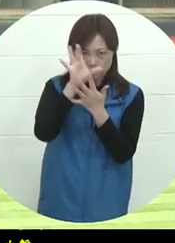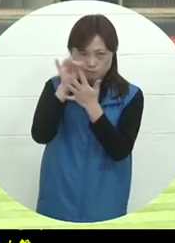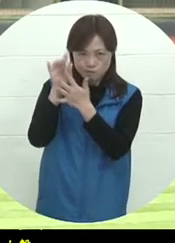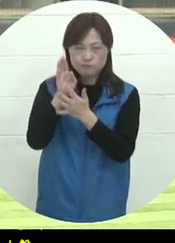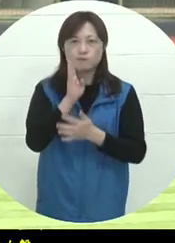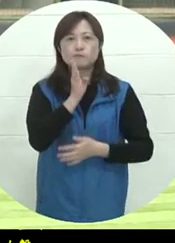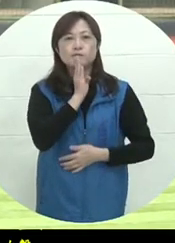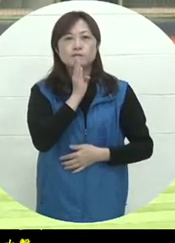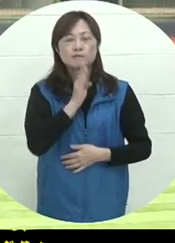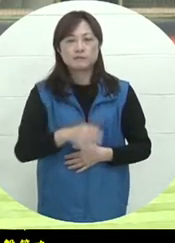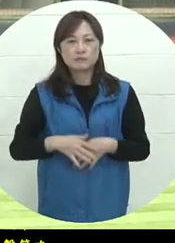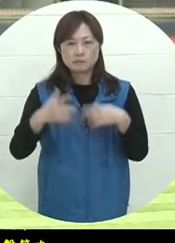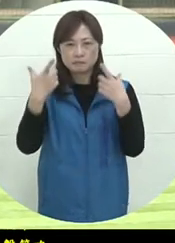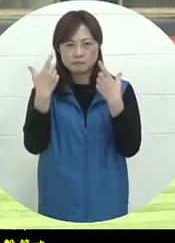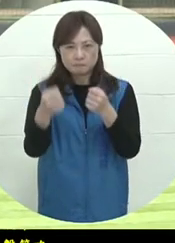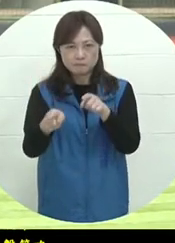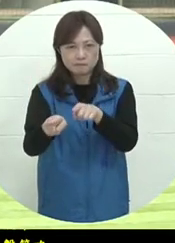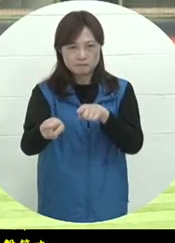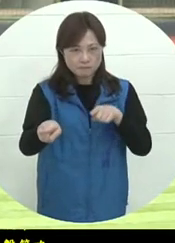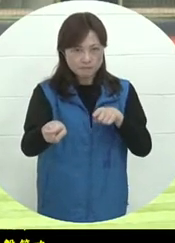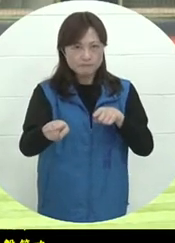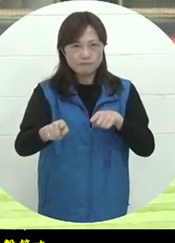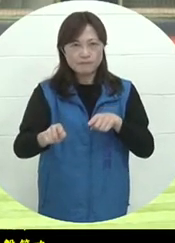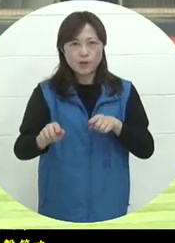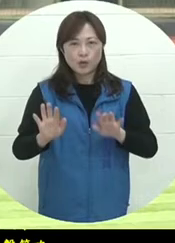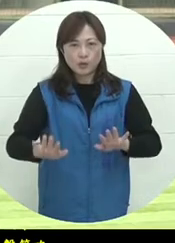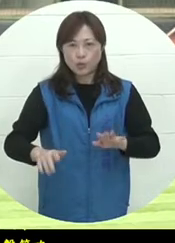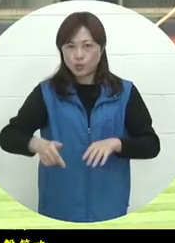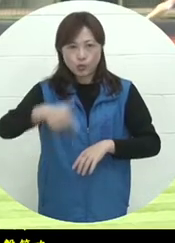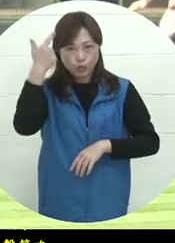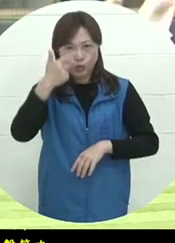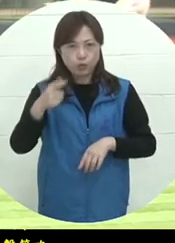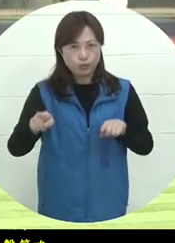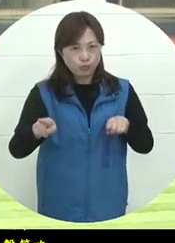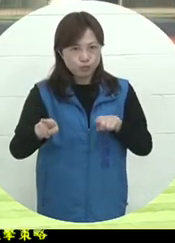to quickly reverse the lead in the early stages of the game when he was lagging behind . But at this time,